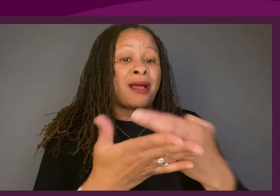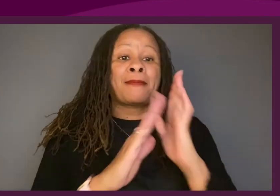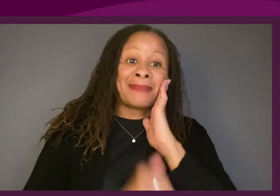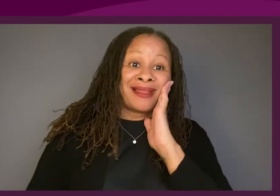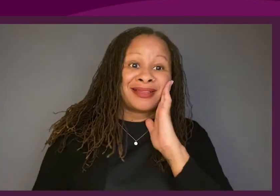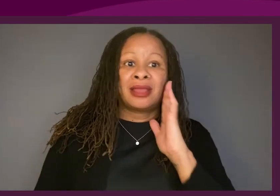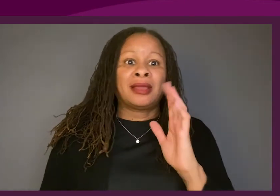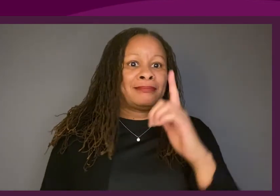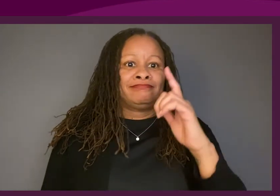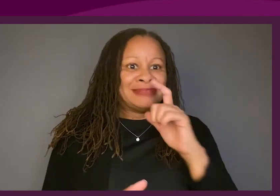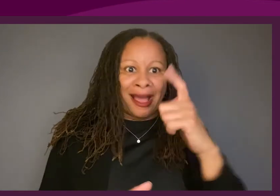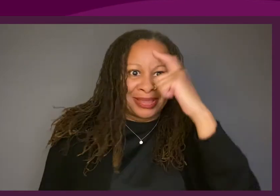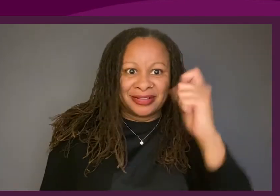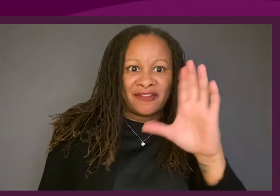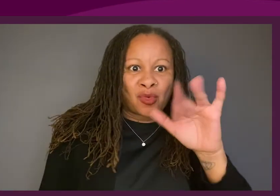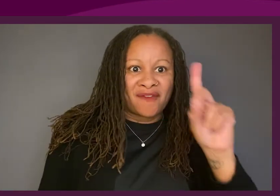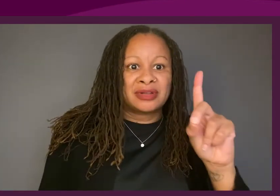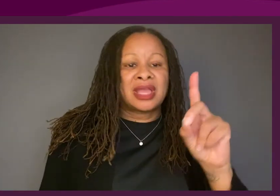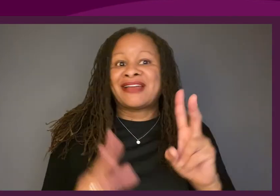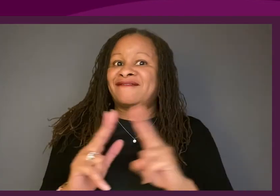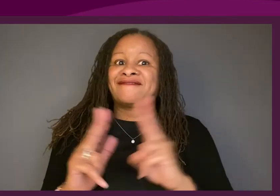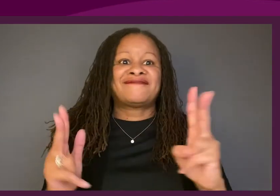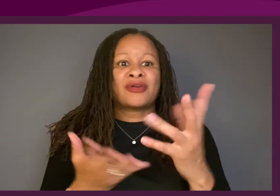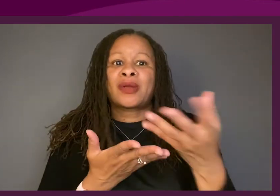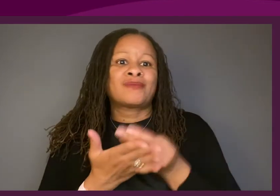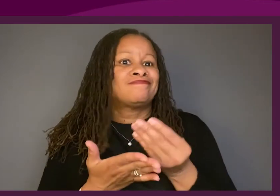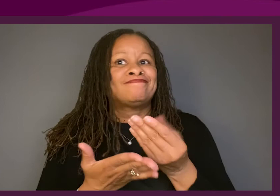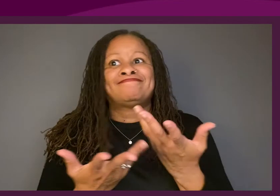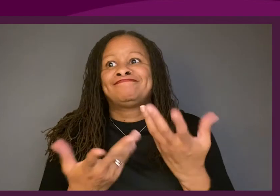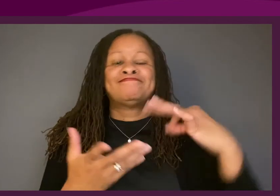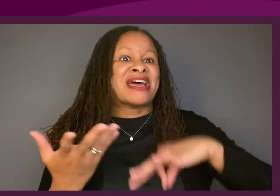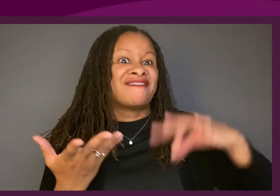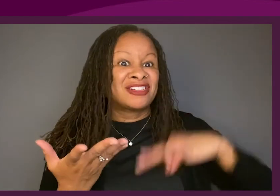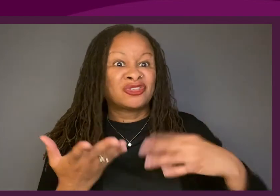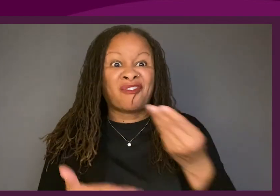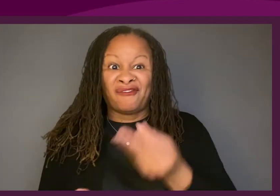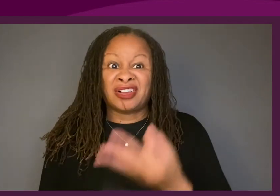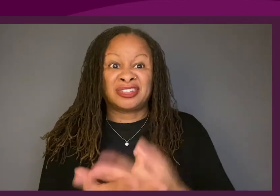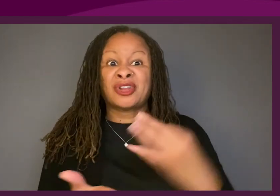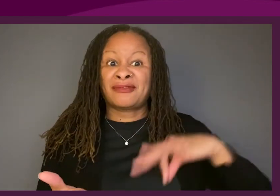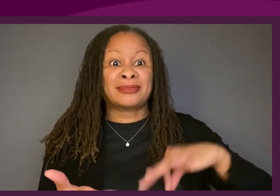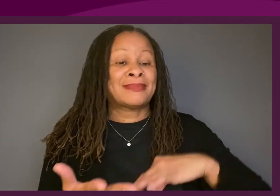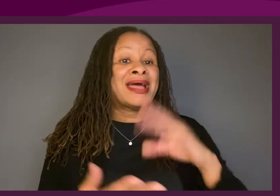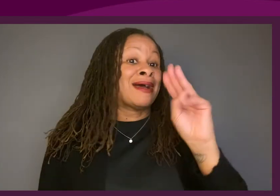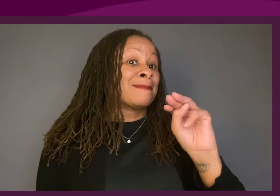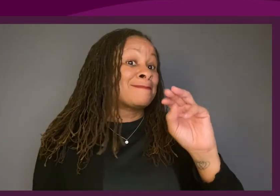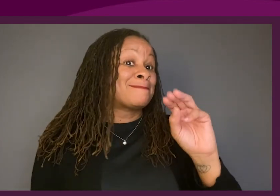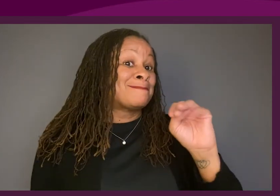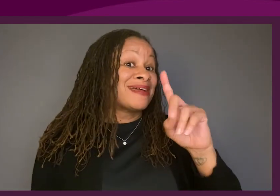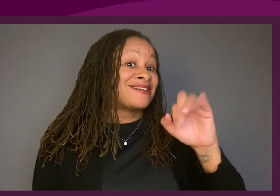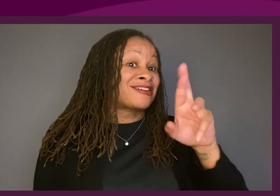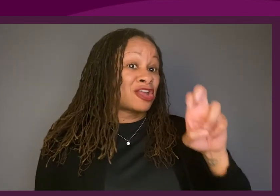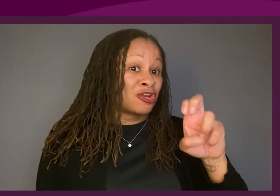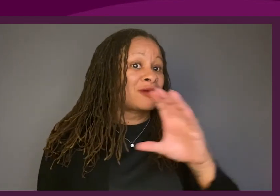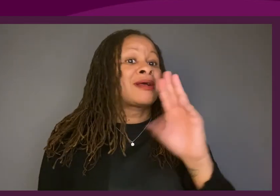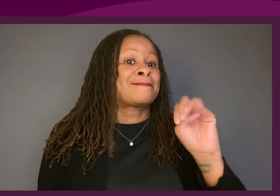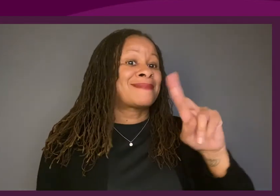Medicare and Medicaid pays way better for those folks than they do for long-term poverty